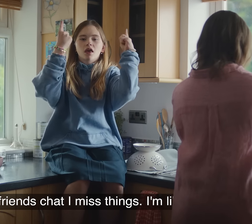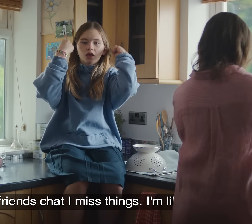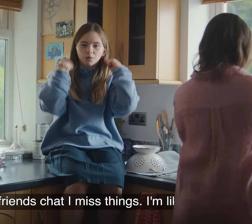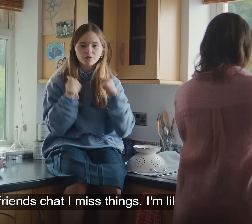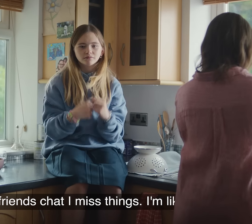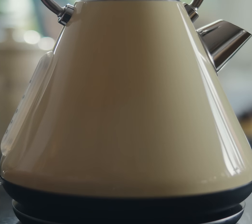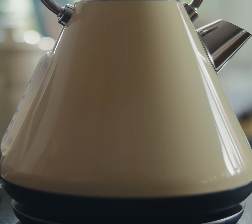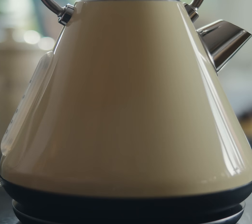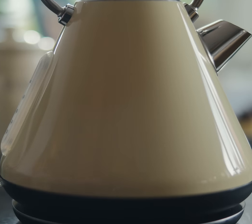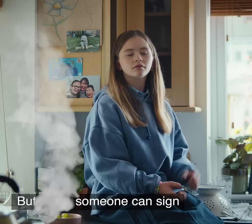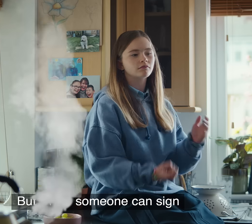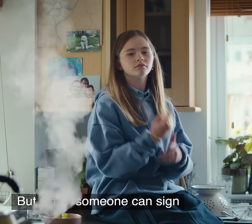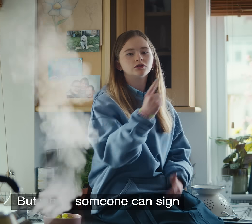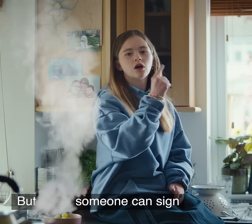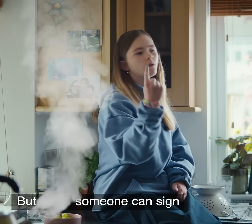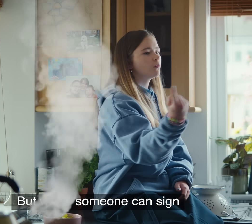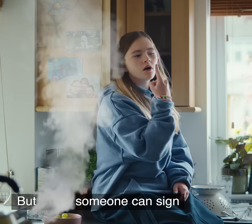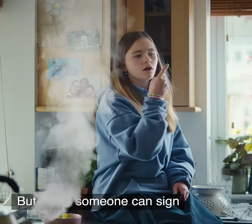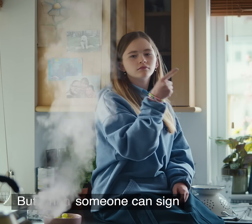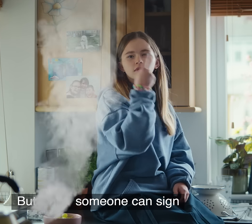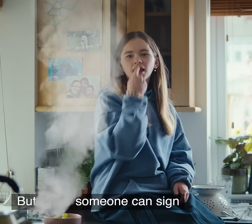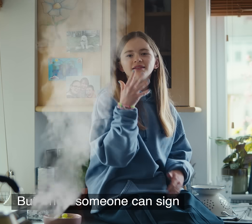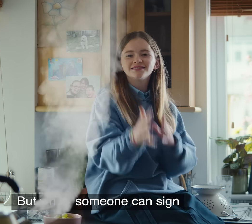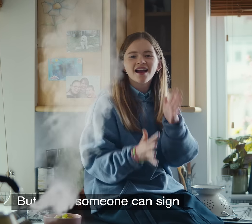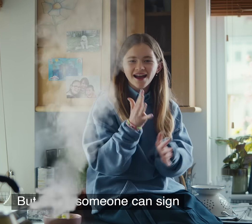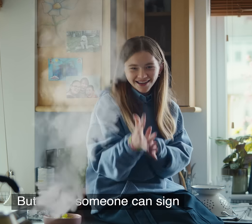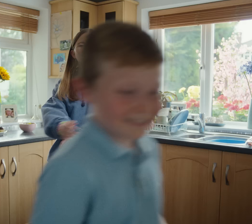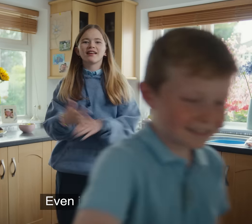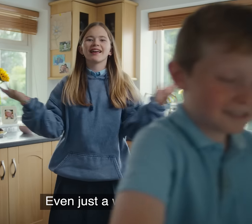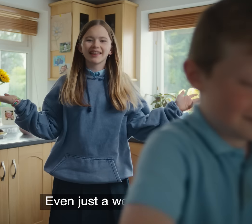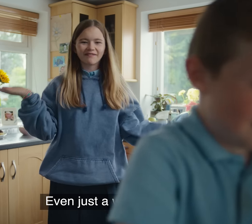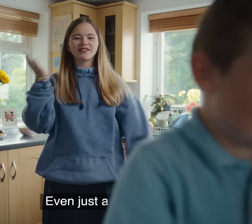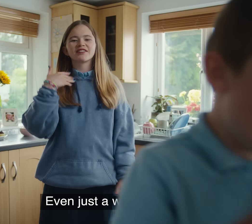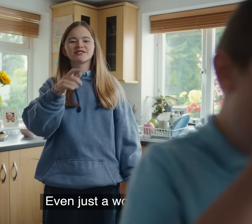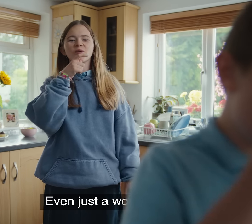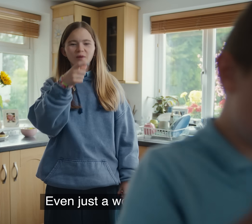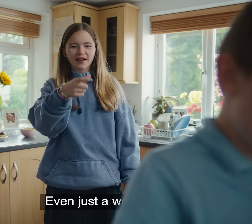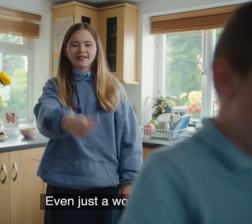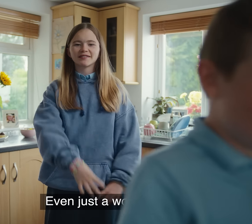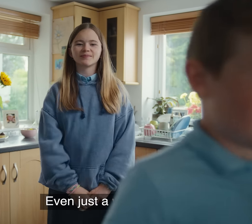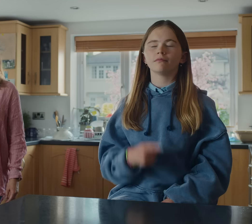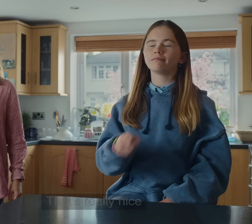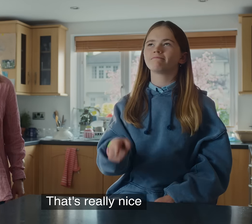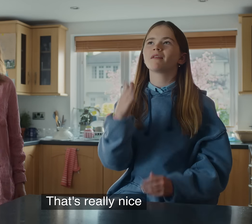(Cadbury Dairy Milk Fingers placed on table) (Kettle boiling) (Snap of a Cadbury Dairy Milk finger)